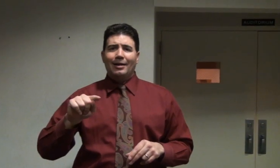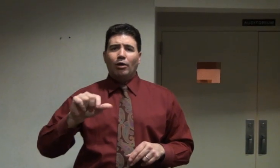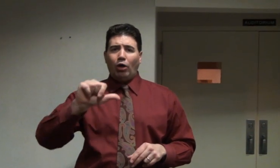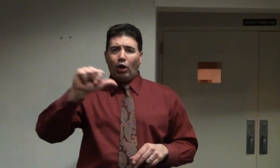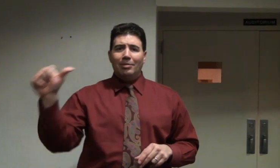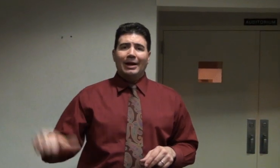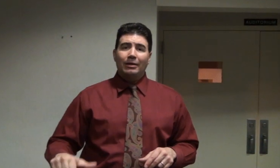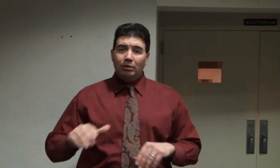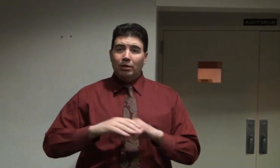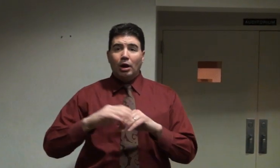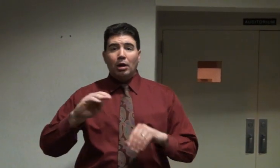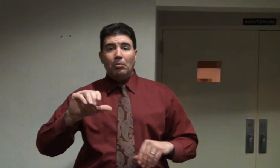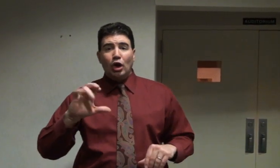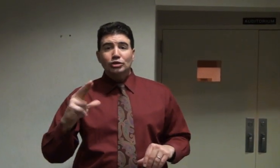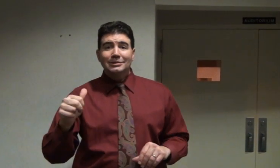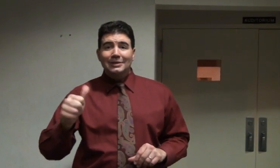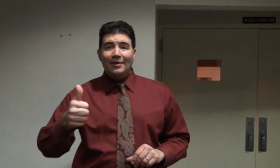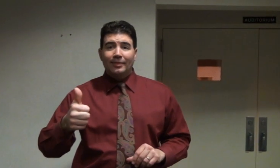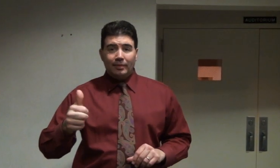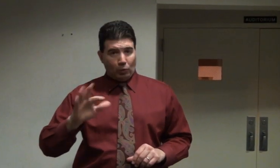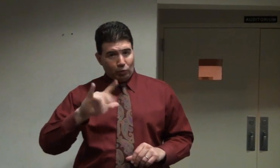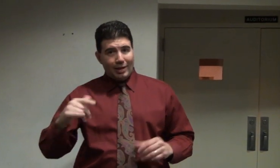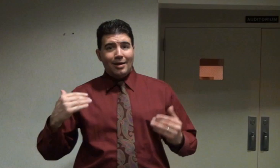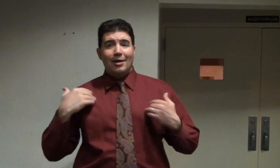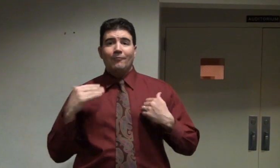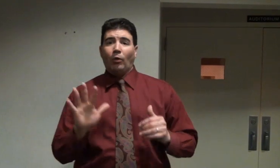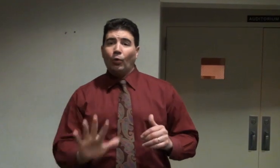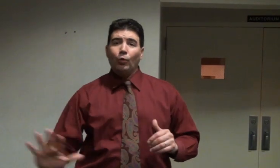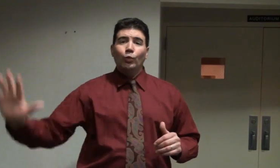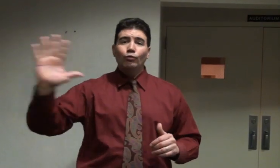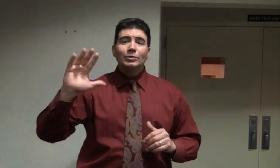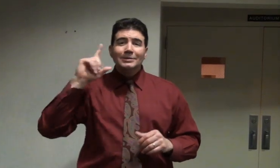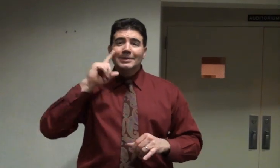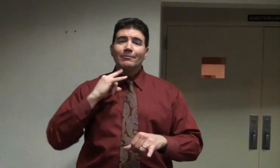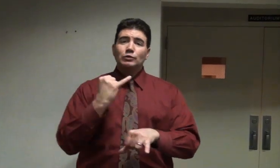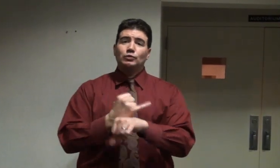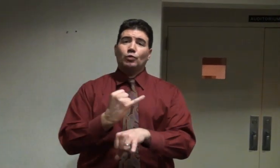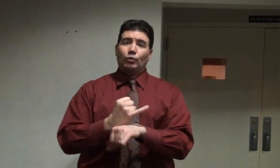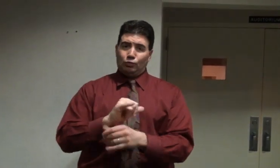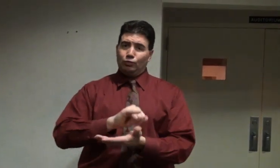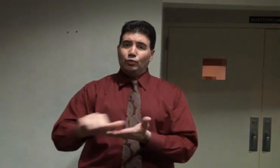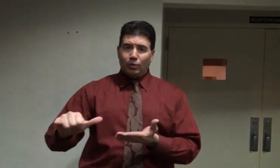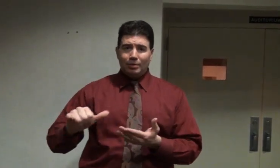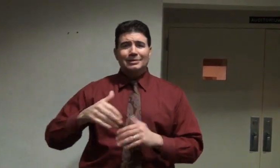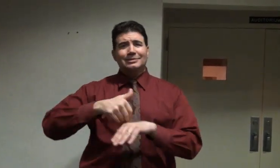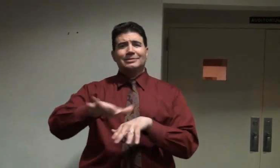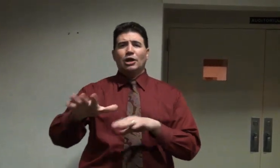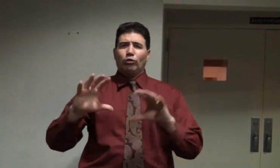[Anthony] On March 10th, we are going to Albany. Many deaf schools all over New York State